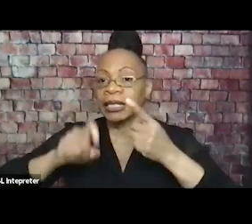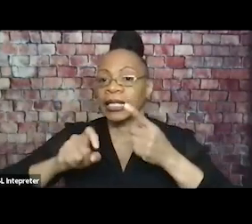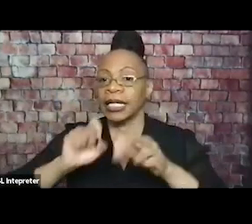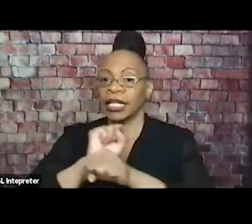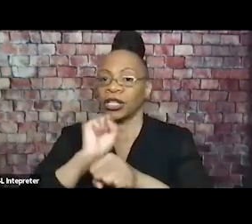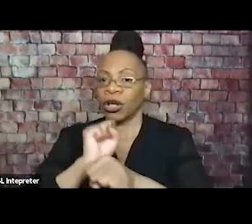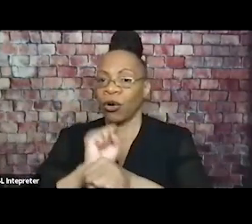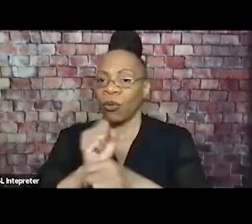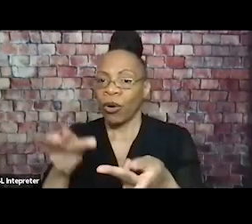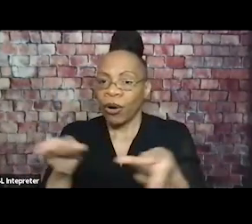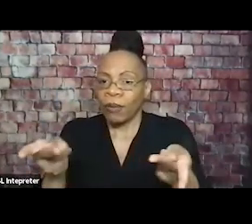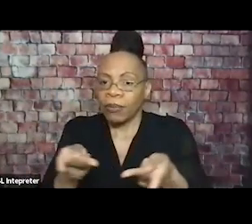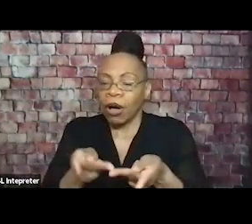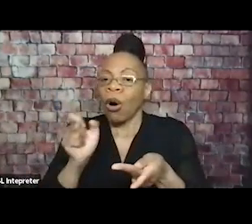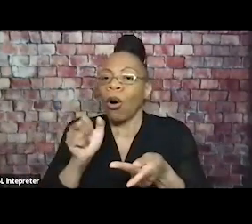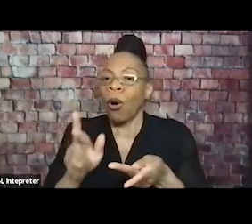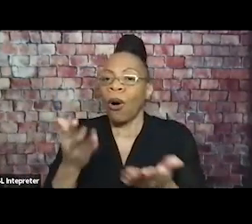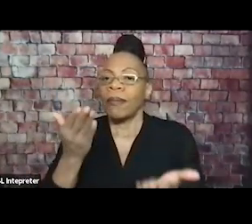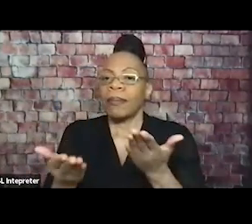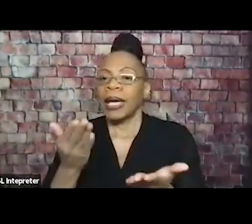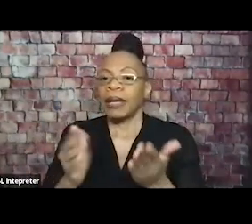or why their hours may have needed to be reduced.